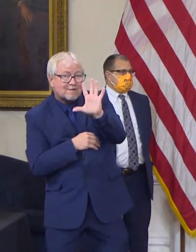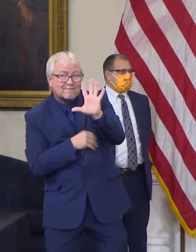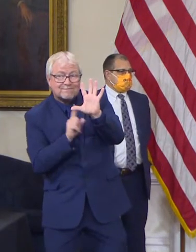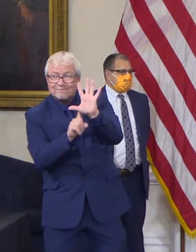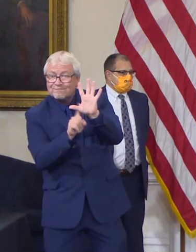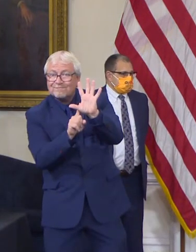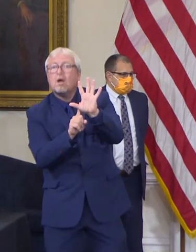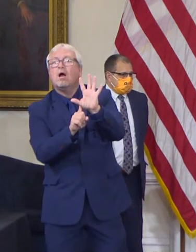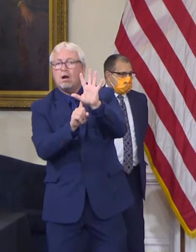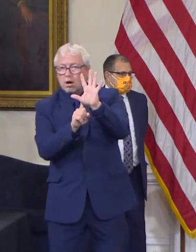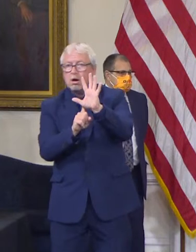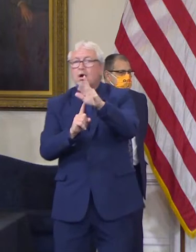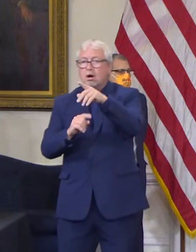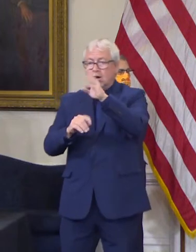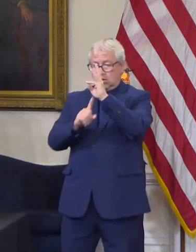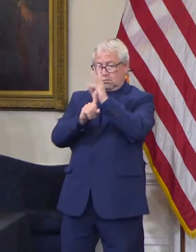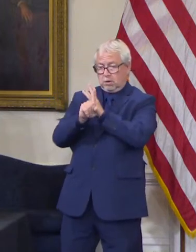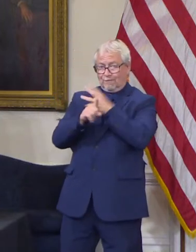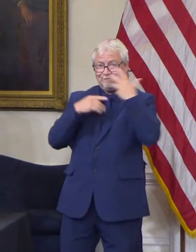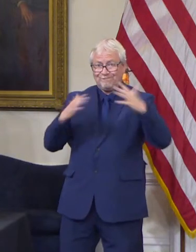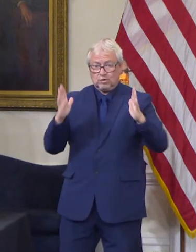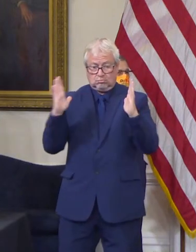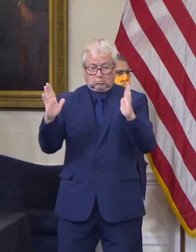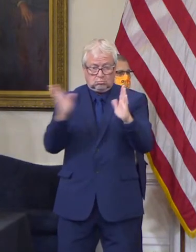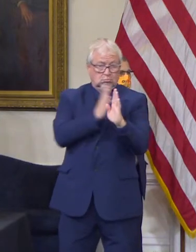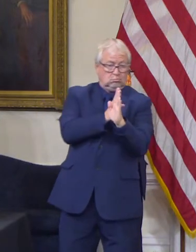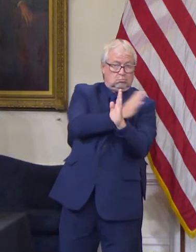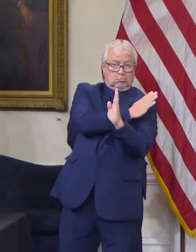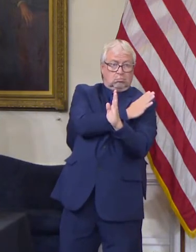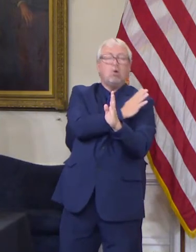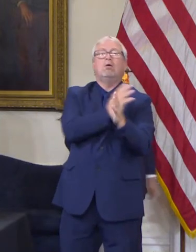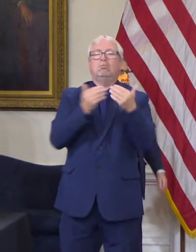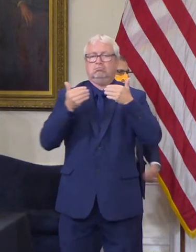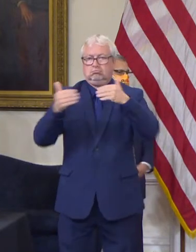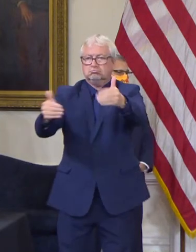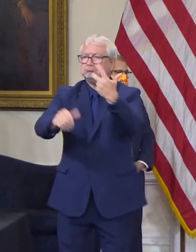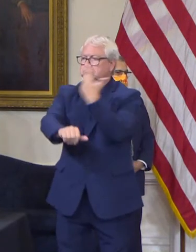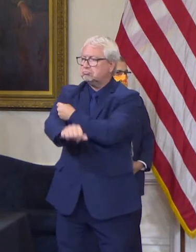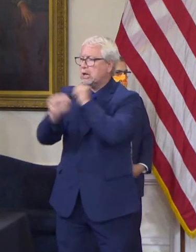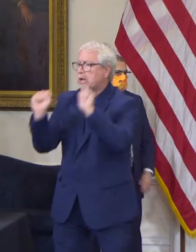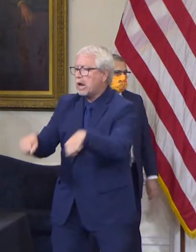However, there's still no approval or guidance yet on Moderna boosters for the wider